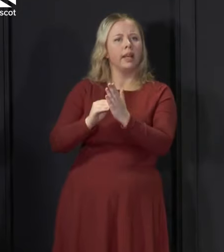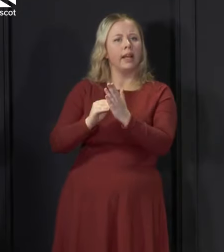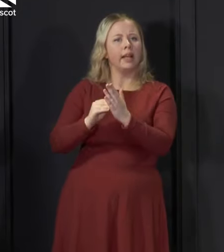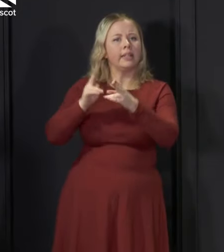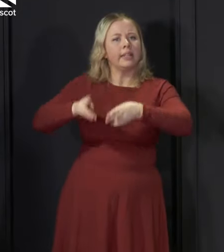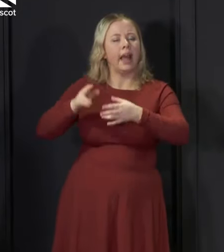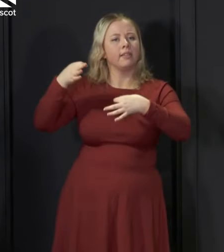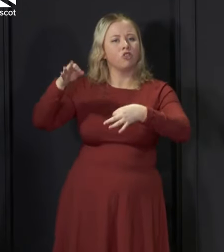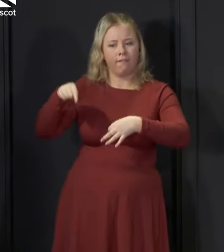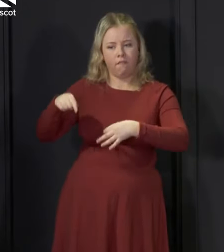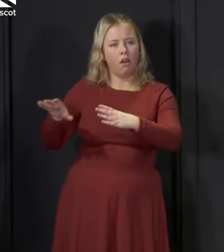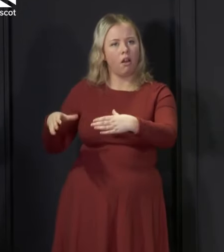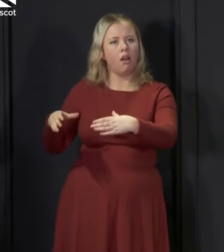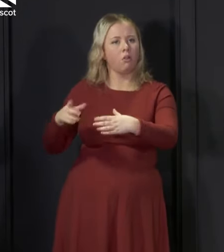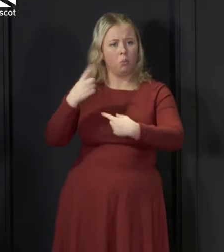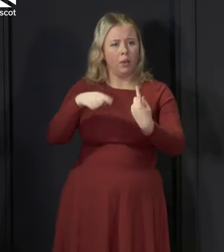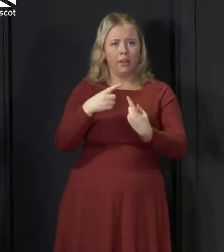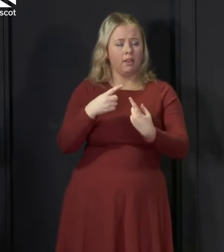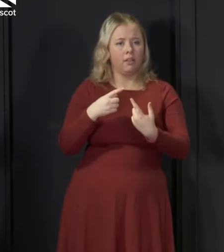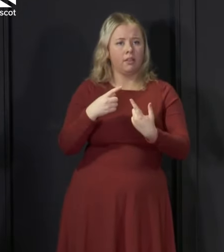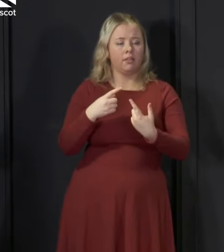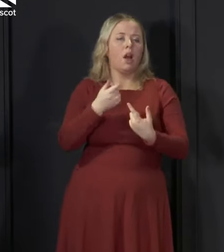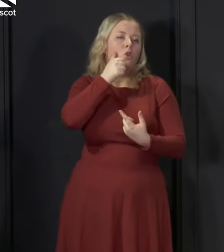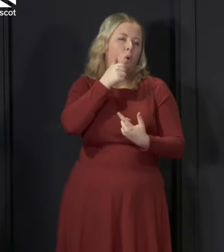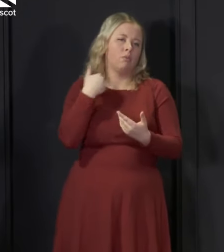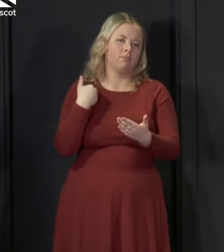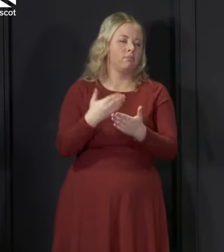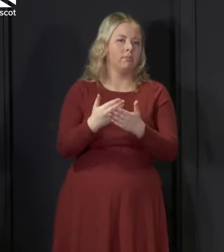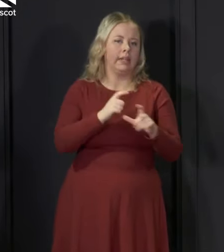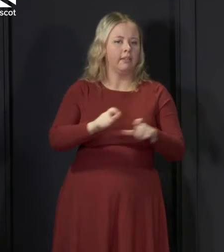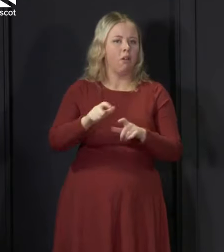death. We have no reason, although this is something we continue to monitor, to believe